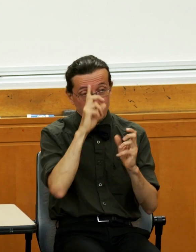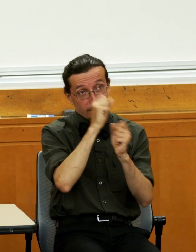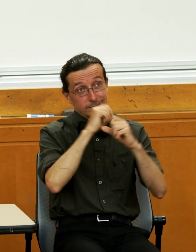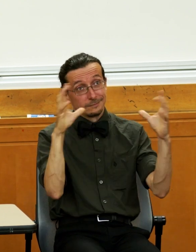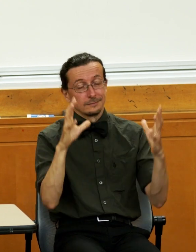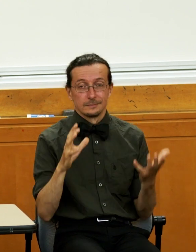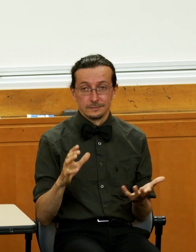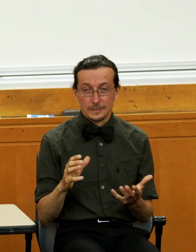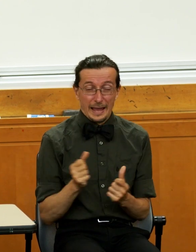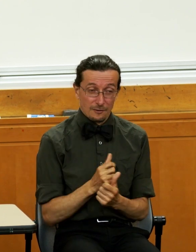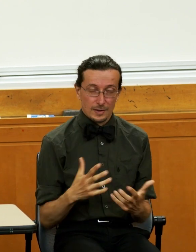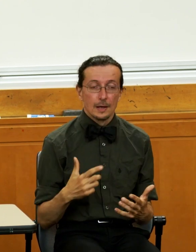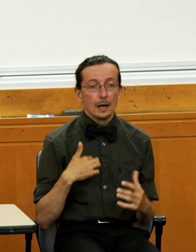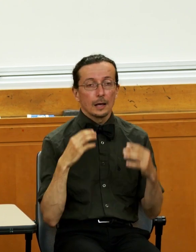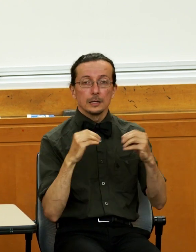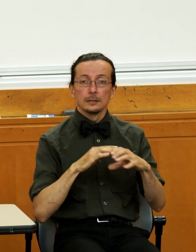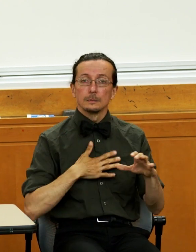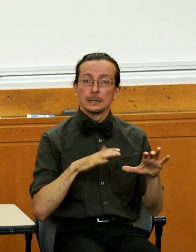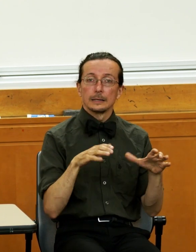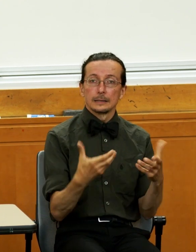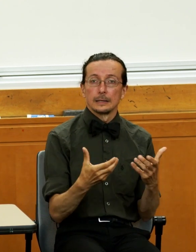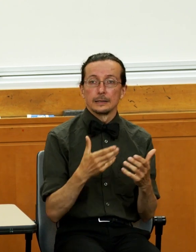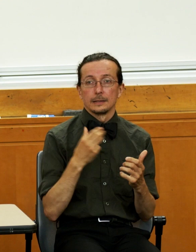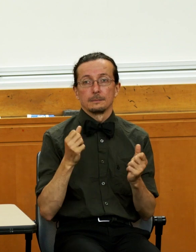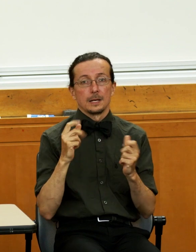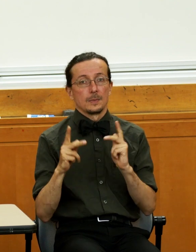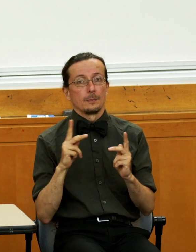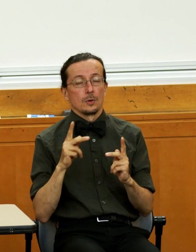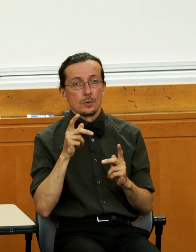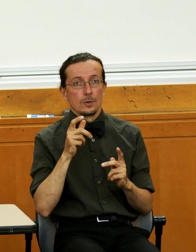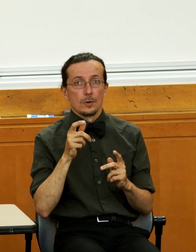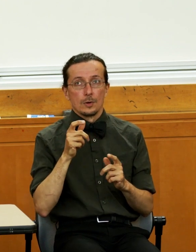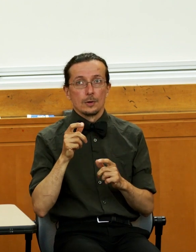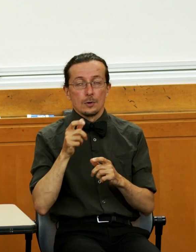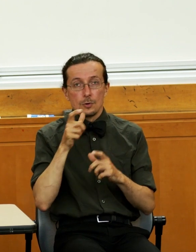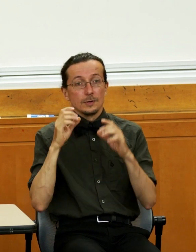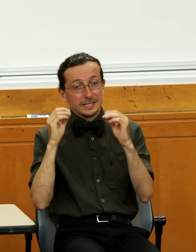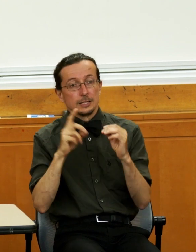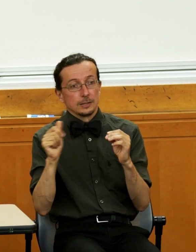A teacher in my class and a lot of people do disability studies teach different models of